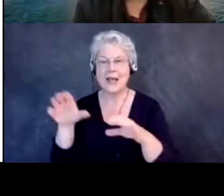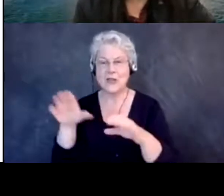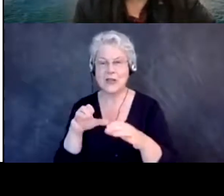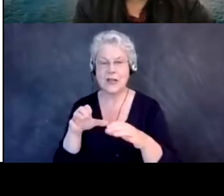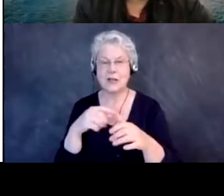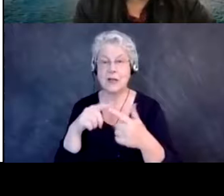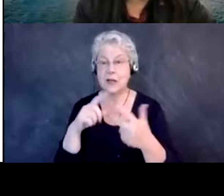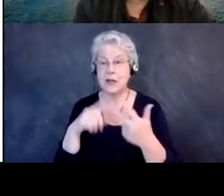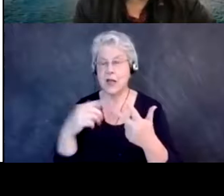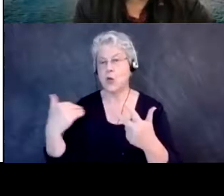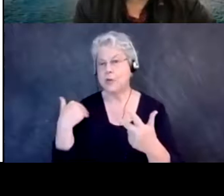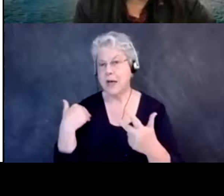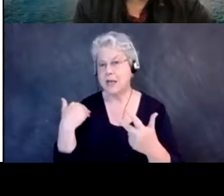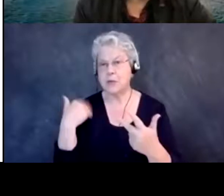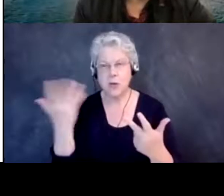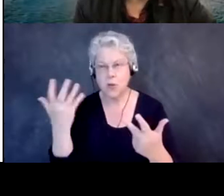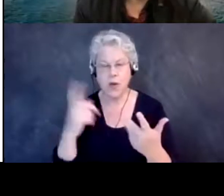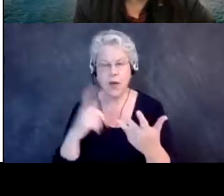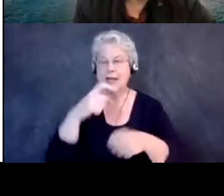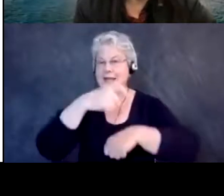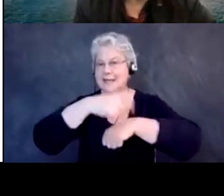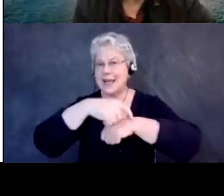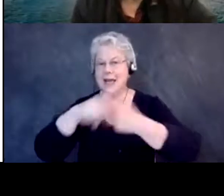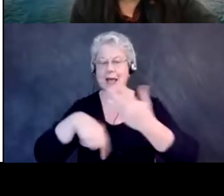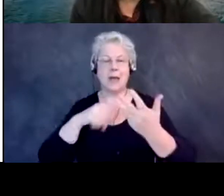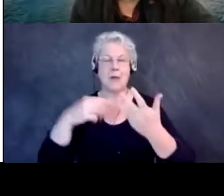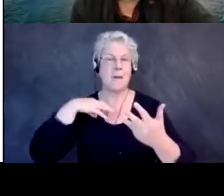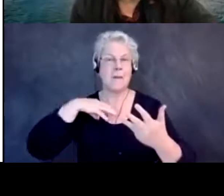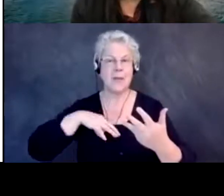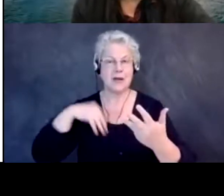have the responsibility. You have a time frame. You have the benefits and the indicators and if